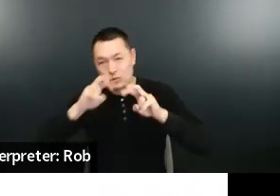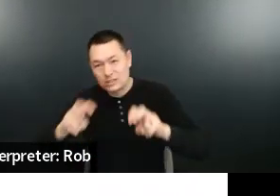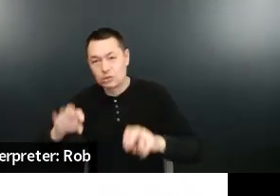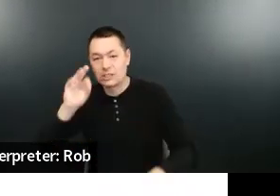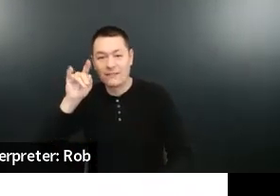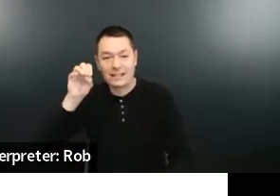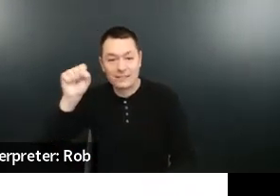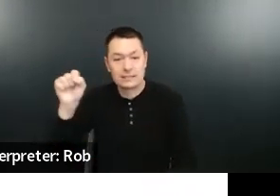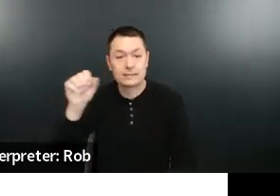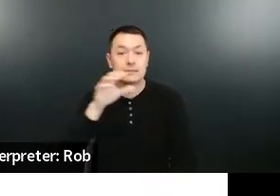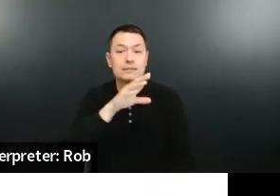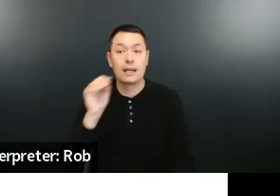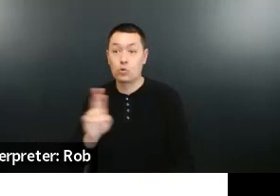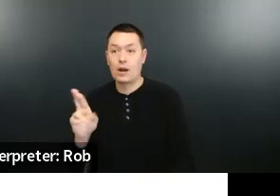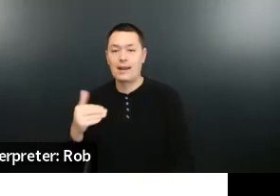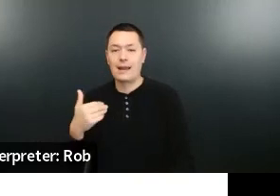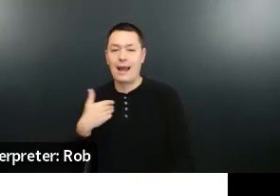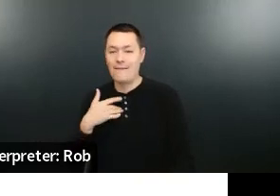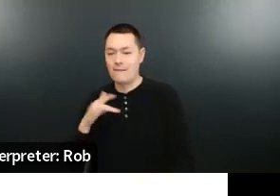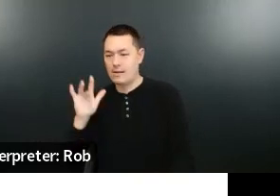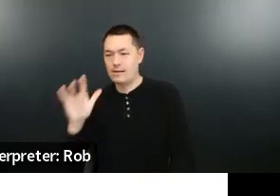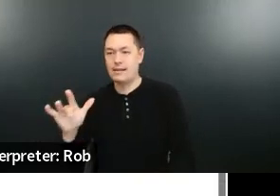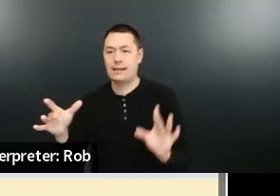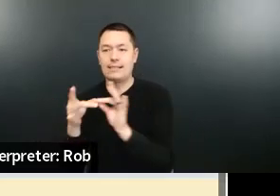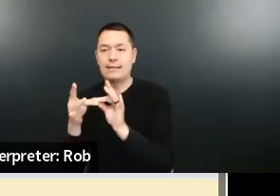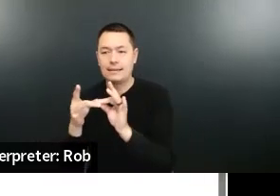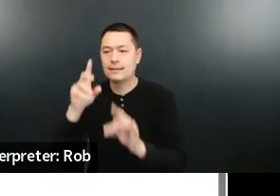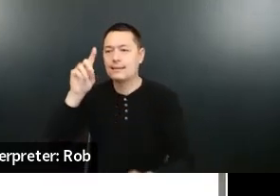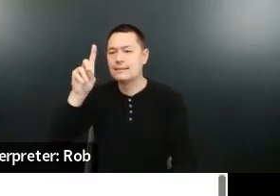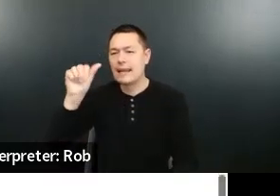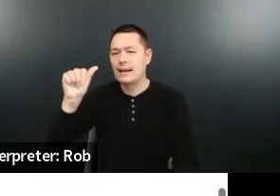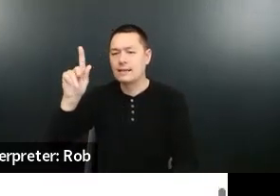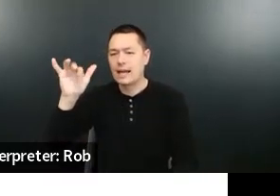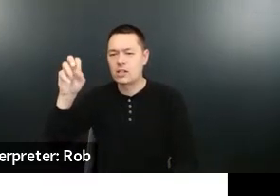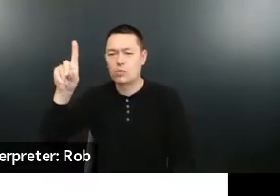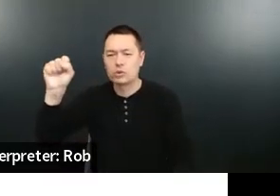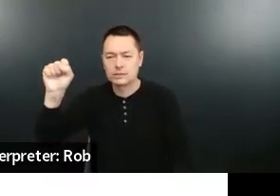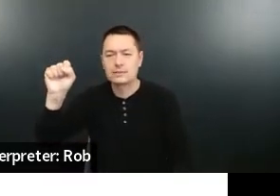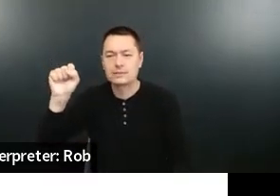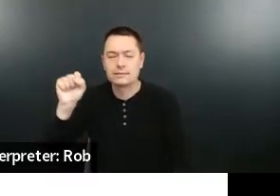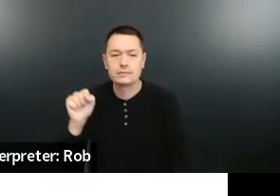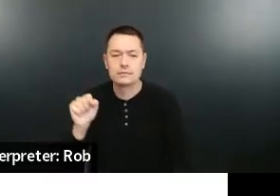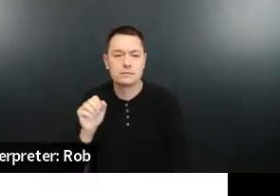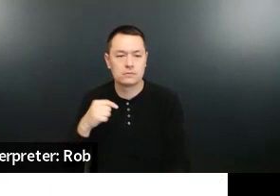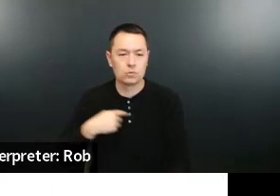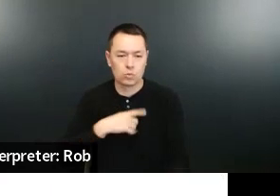Our data dashboards And so this is where we are talking about the search cloud and all the other